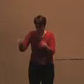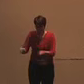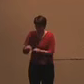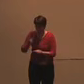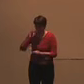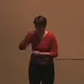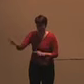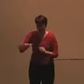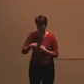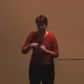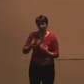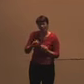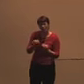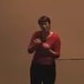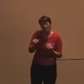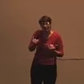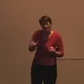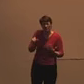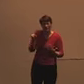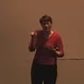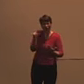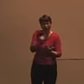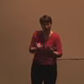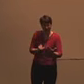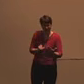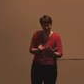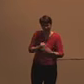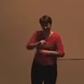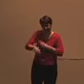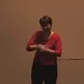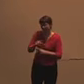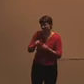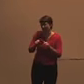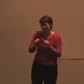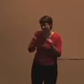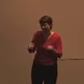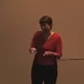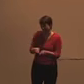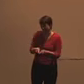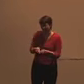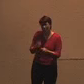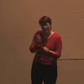Because if you are searching some specific category